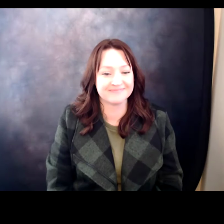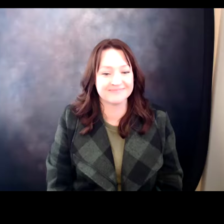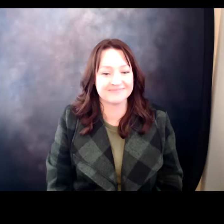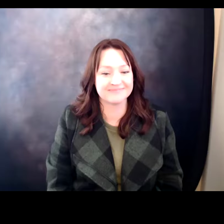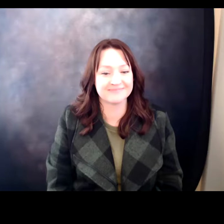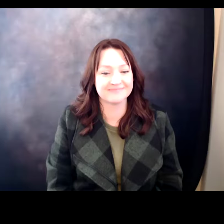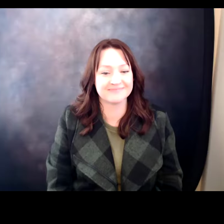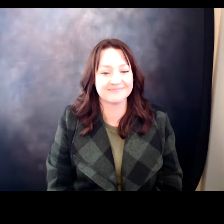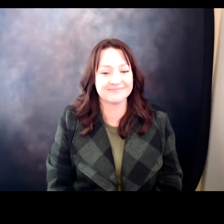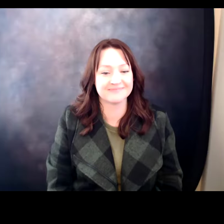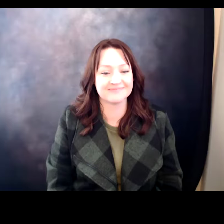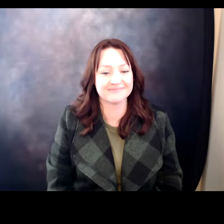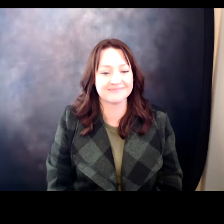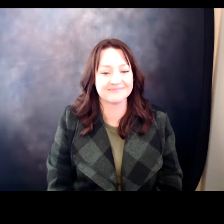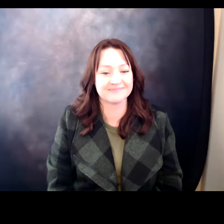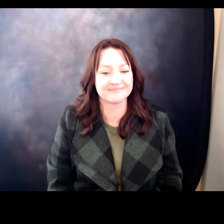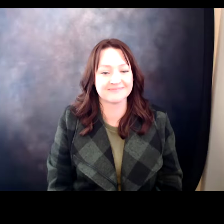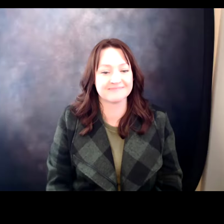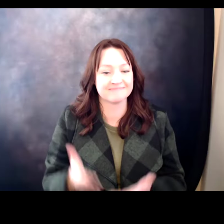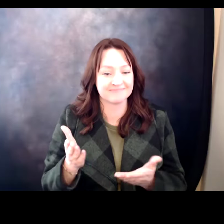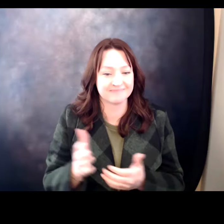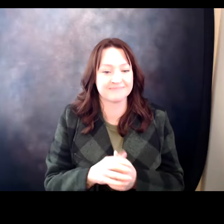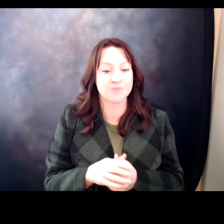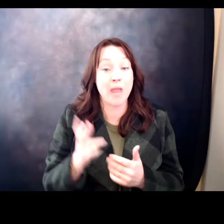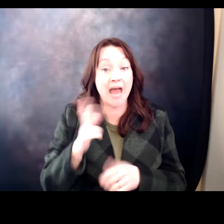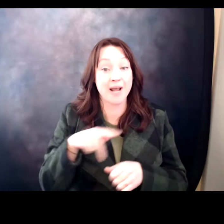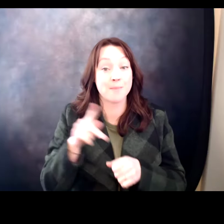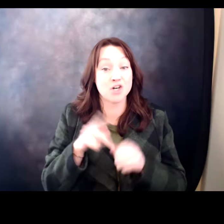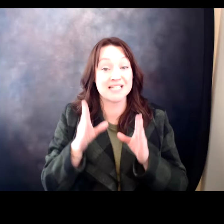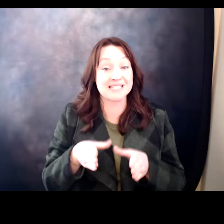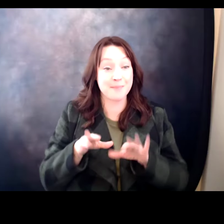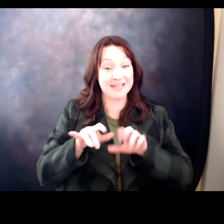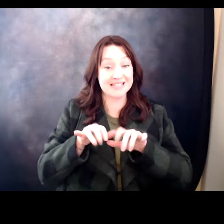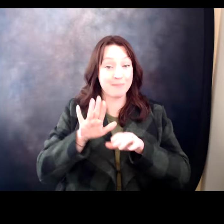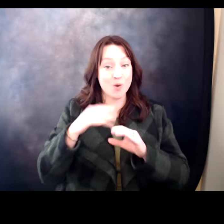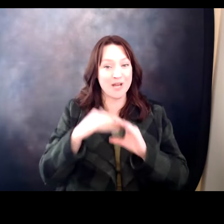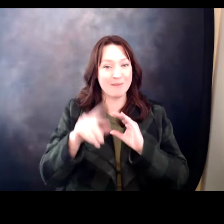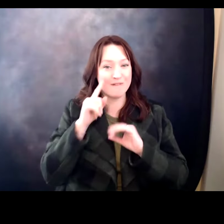Oh, we just had a participant put your email in the chat.